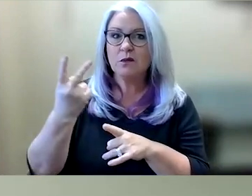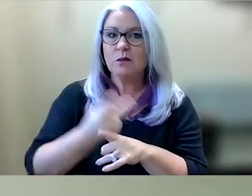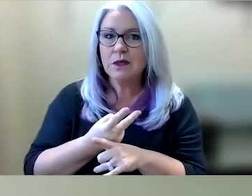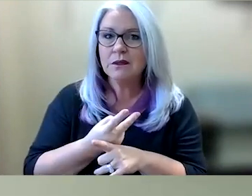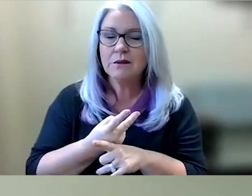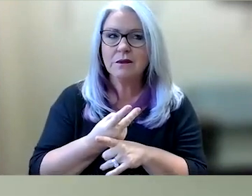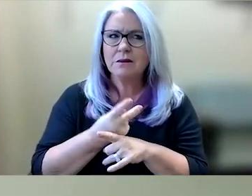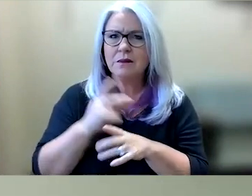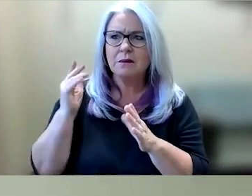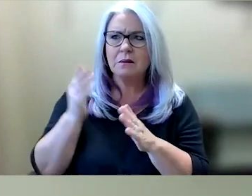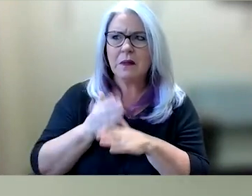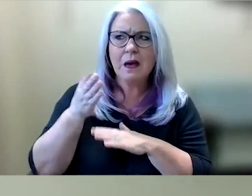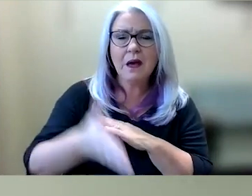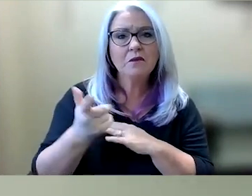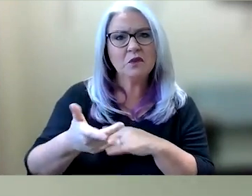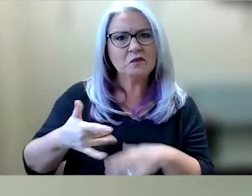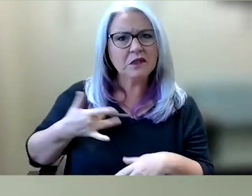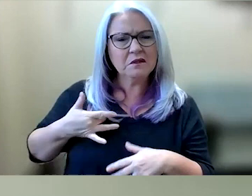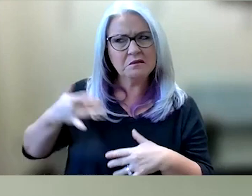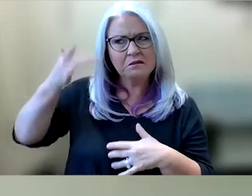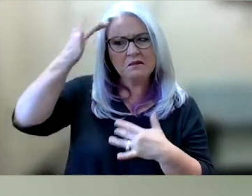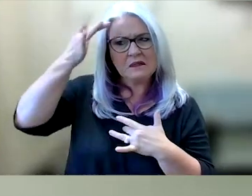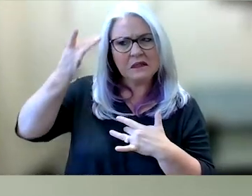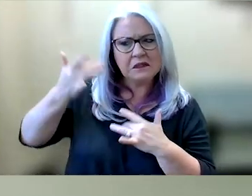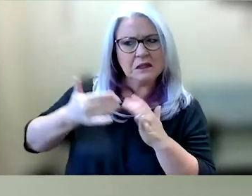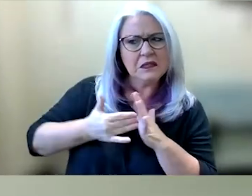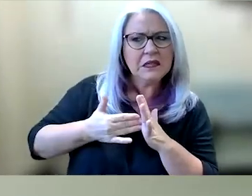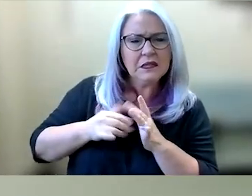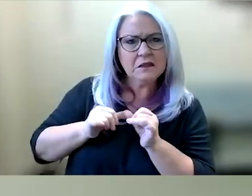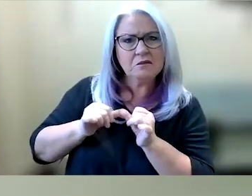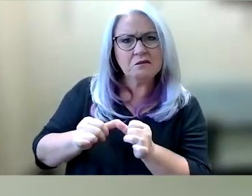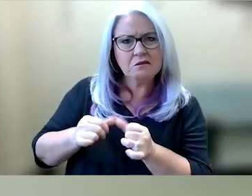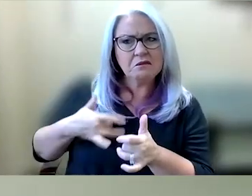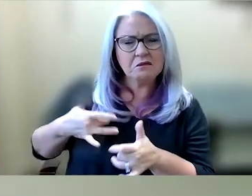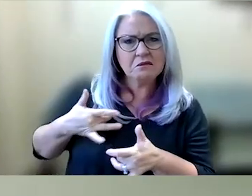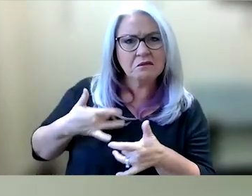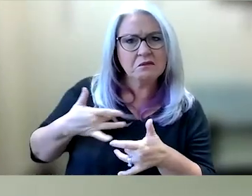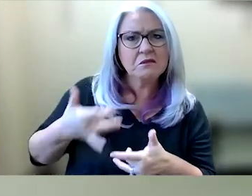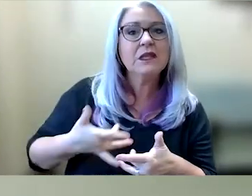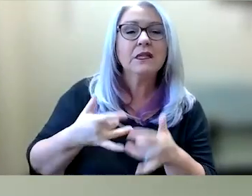recovered. So that is an important part. And it's really just this extension of these